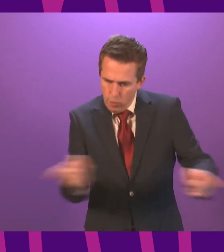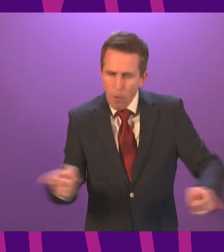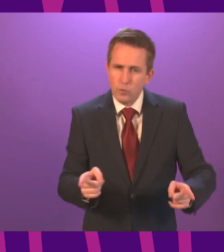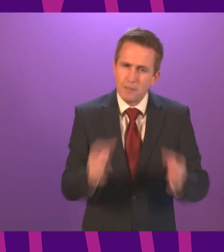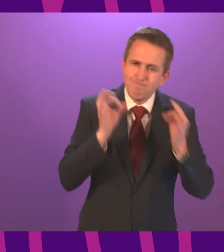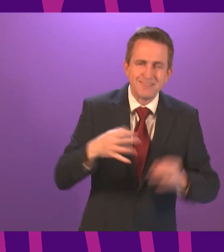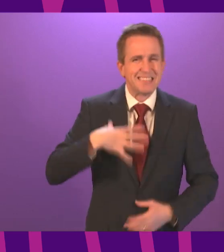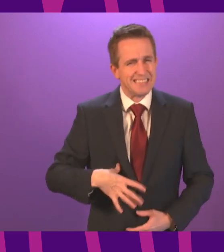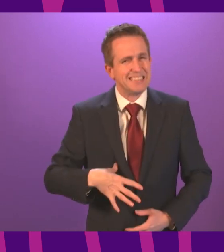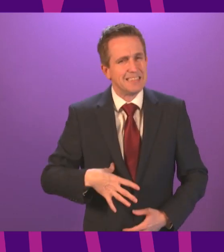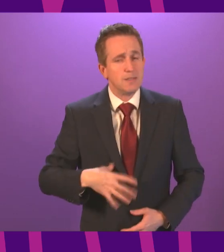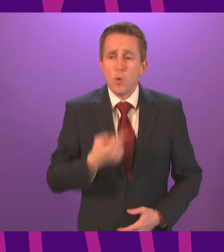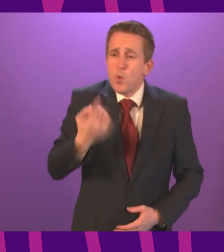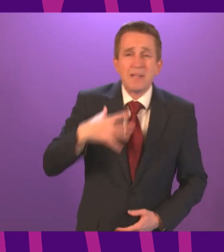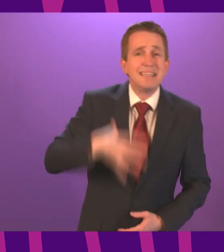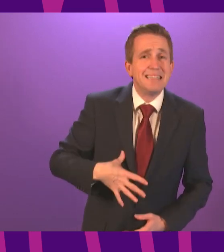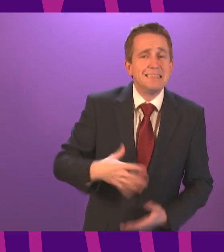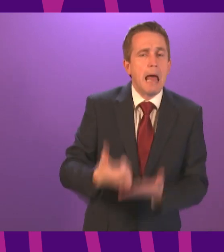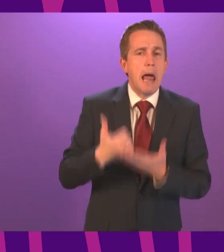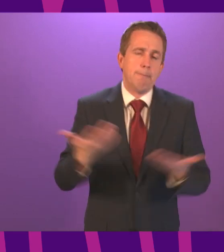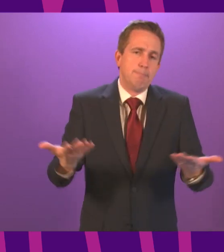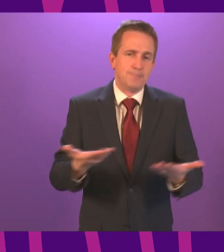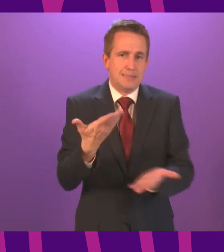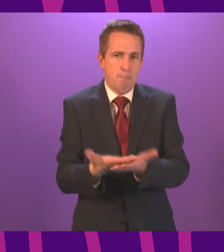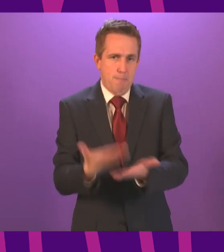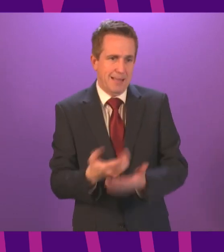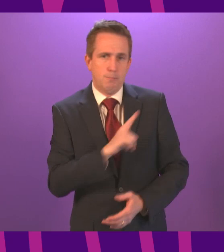as the impacts of the pandemic are felt. There are people who, just a few months ago, would